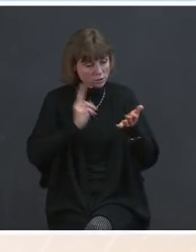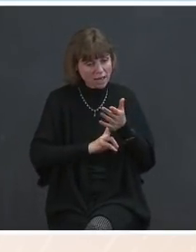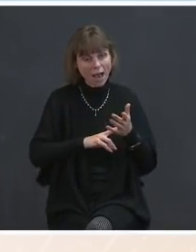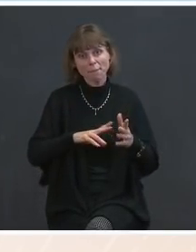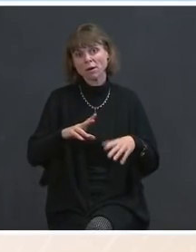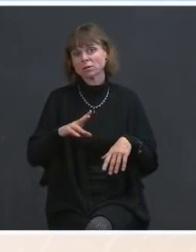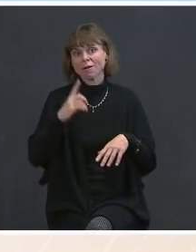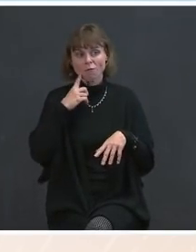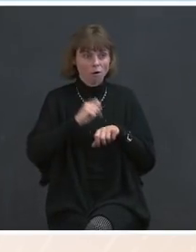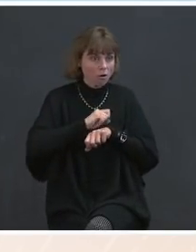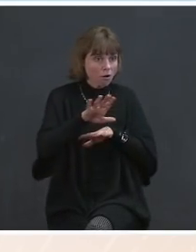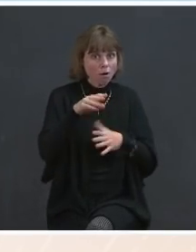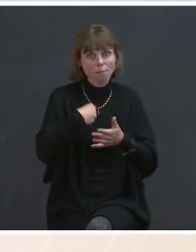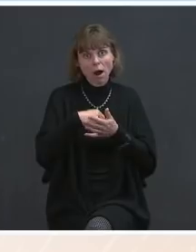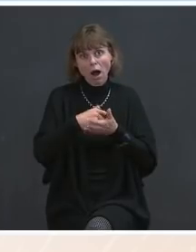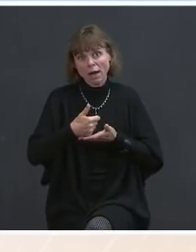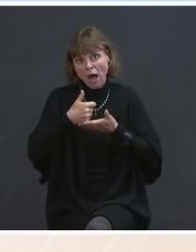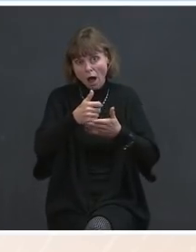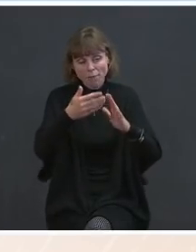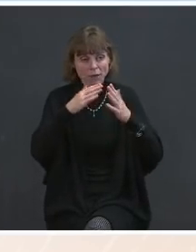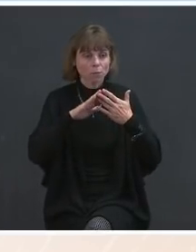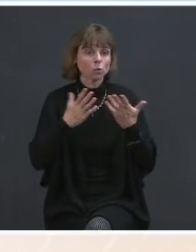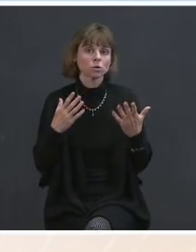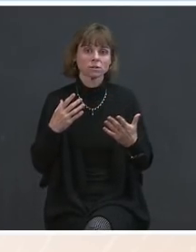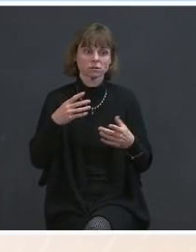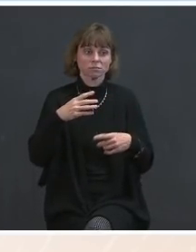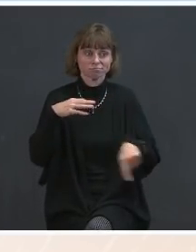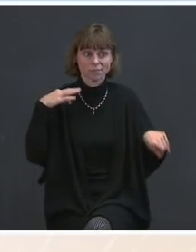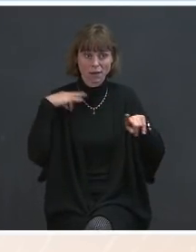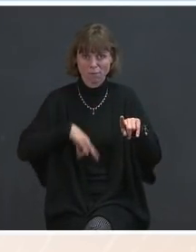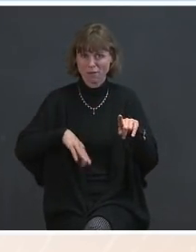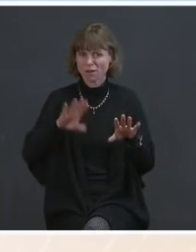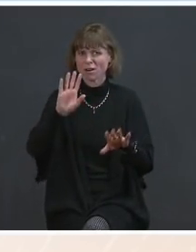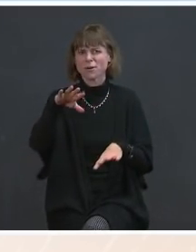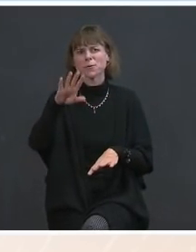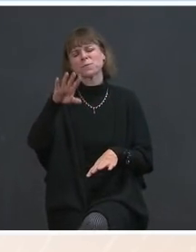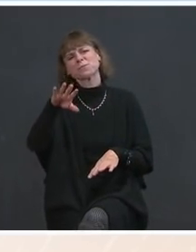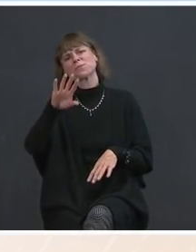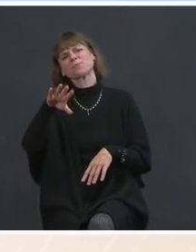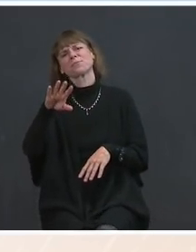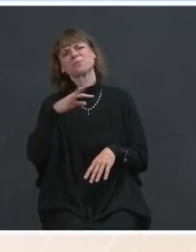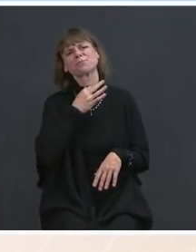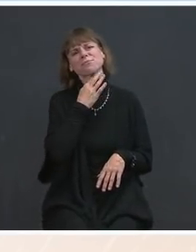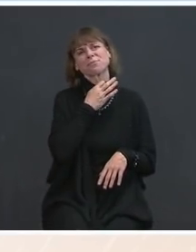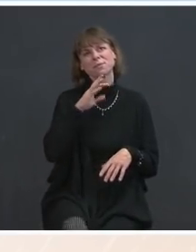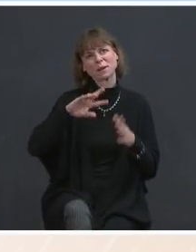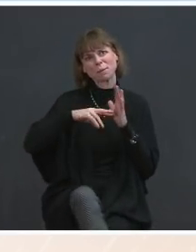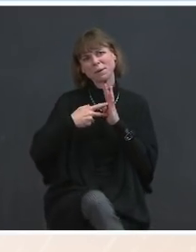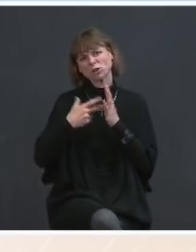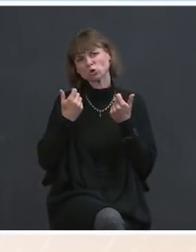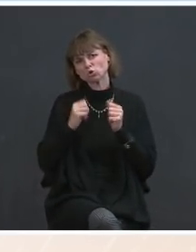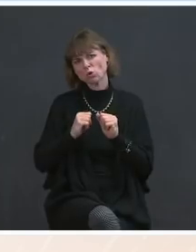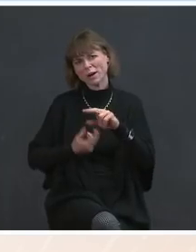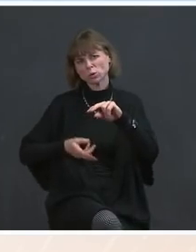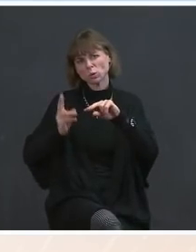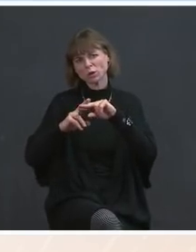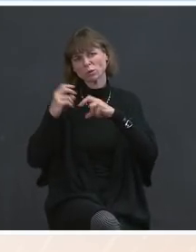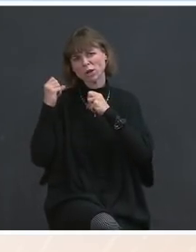how it will help their local communities is an important part as well. The Press: Fair to say you're trying to shore up the strong support for the law as it already exists?